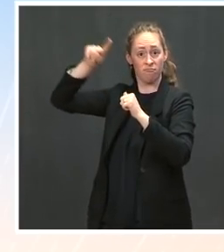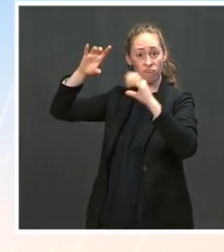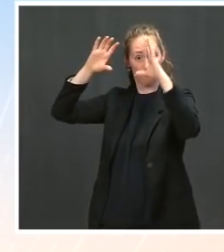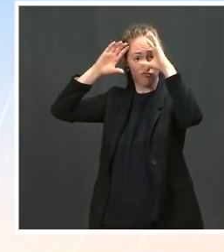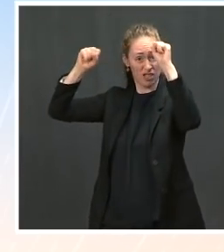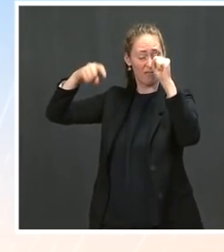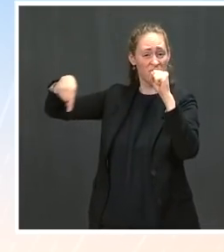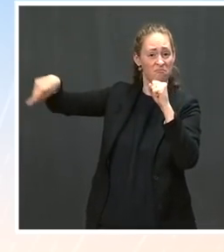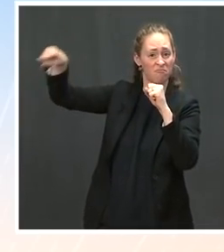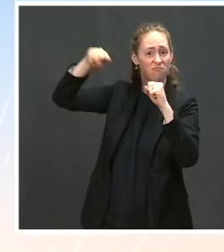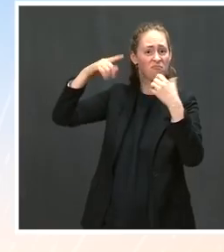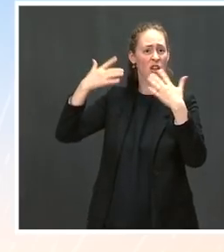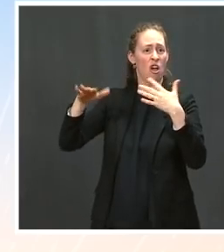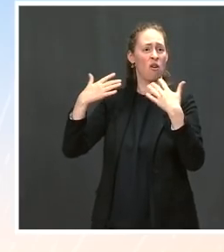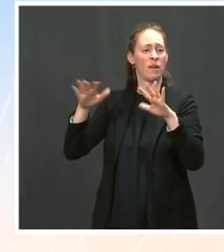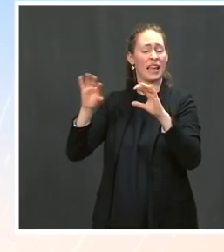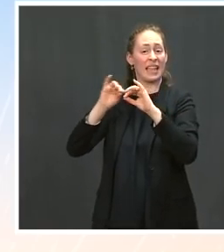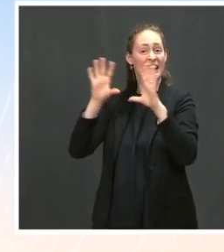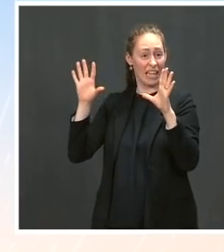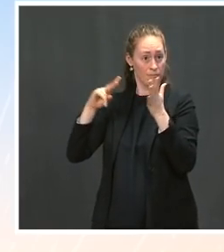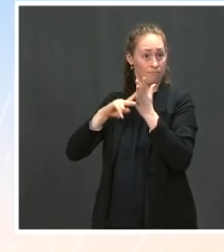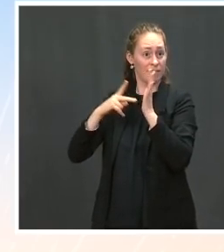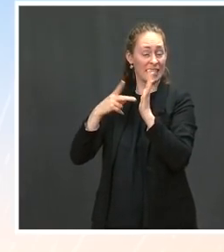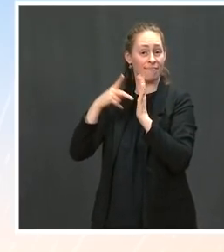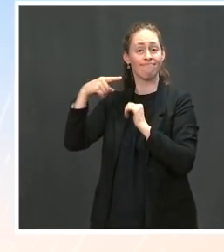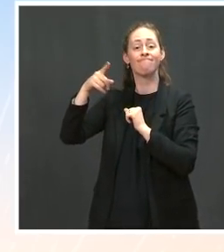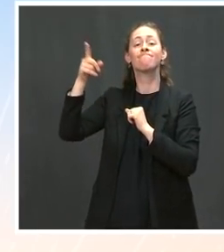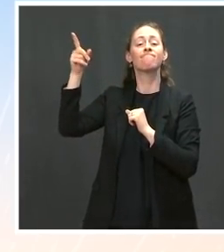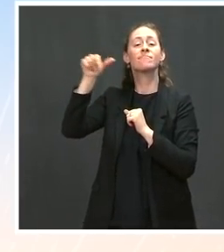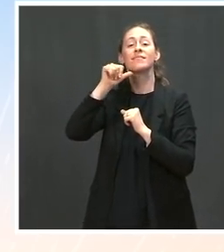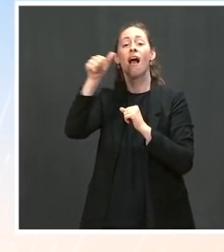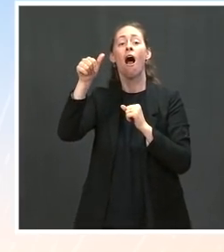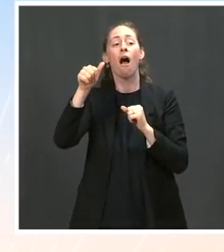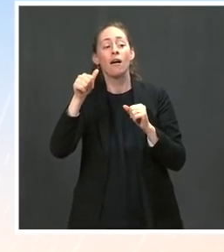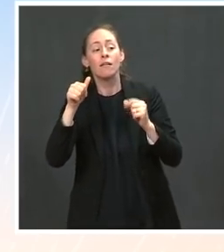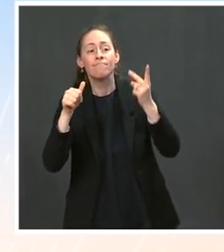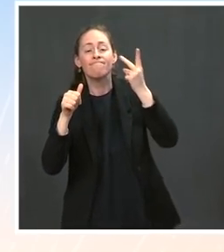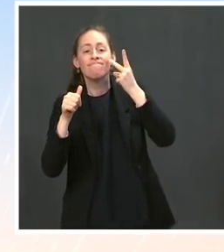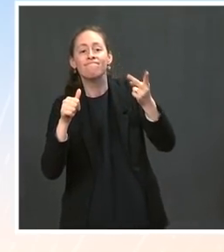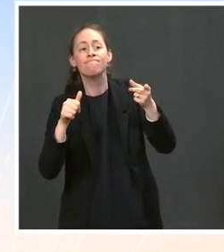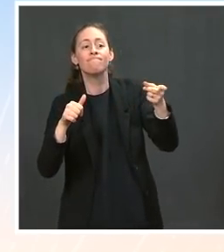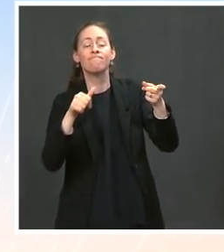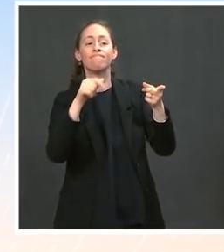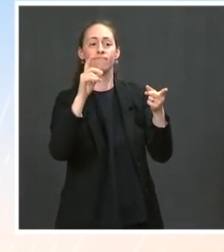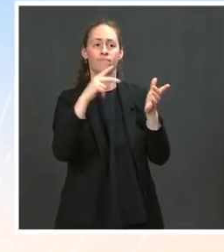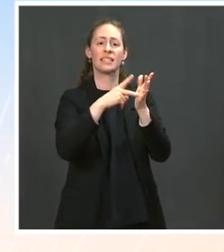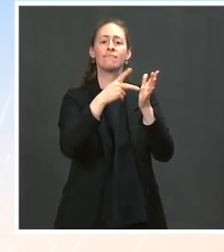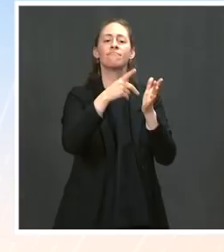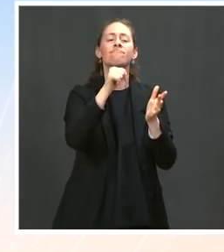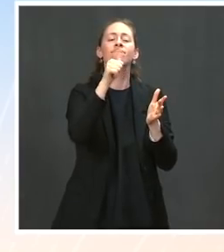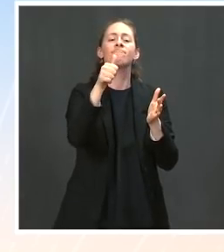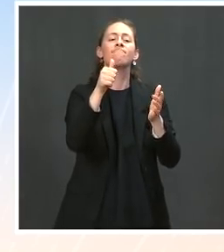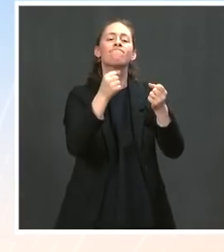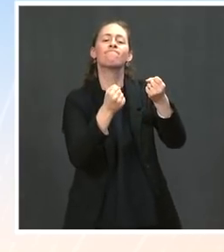that it sees as adding to a climate of discord.